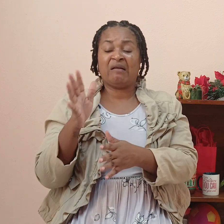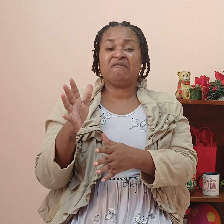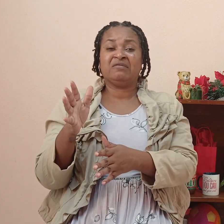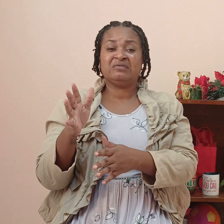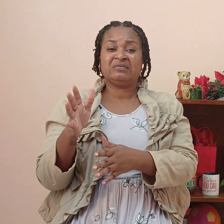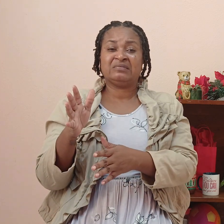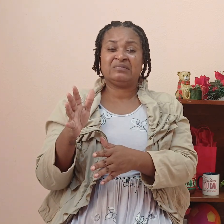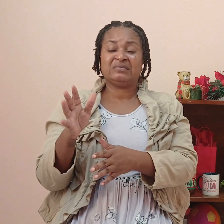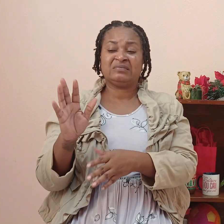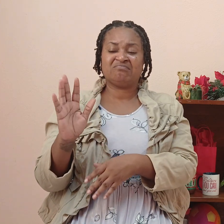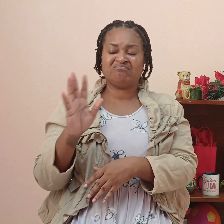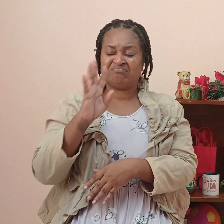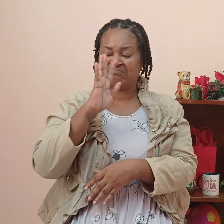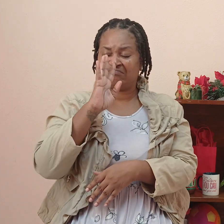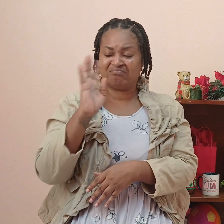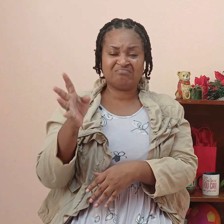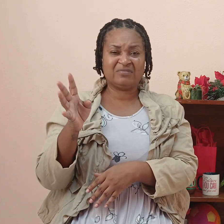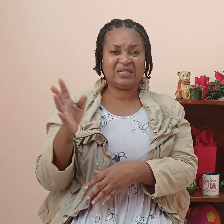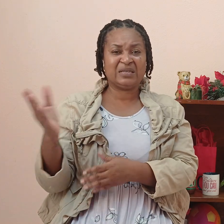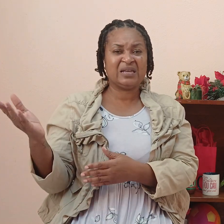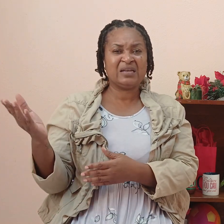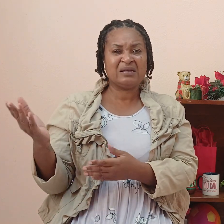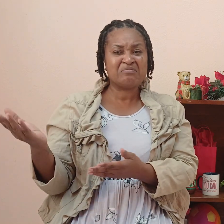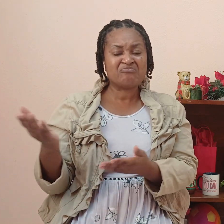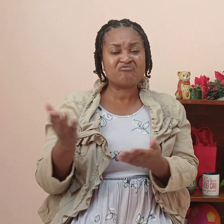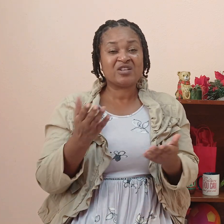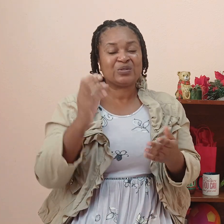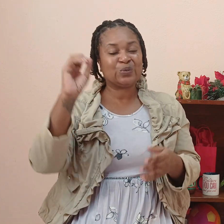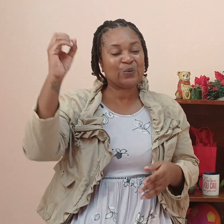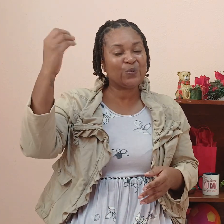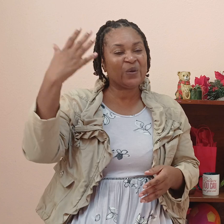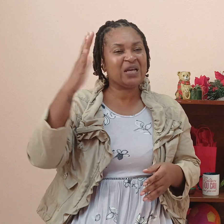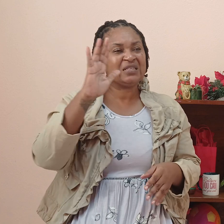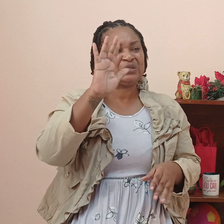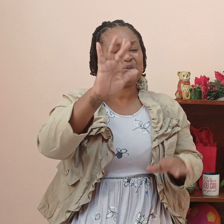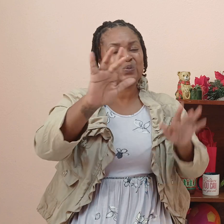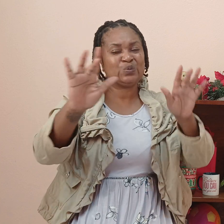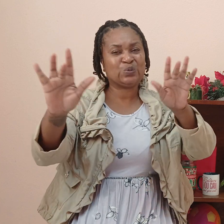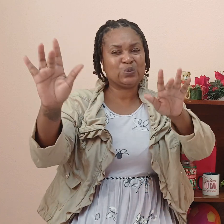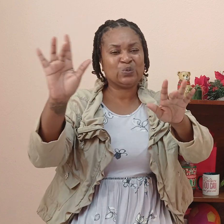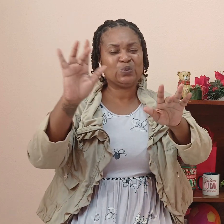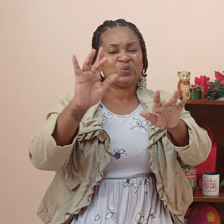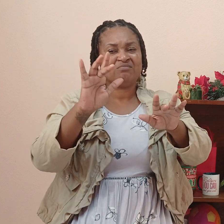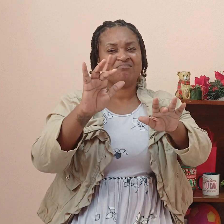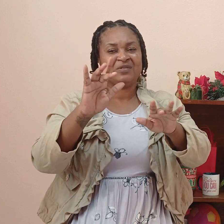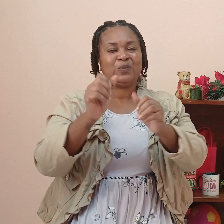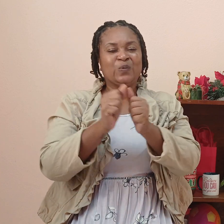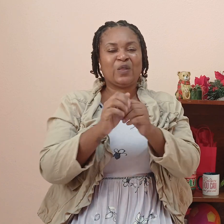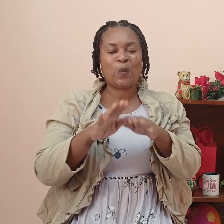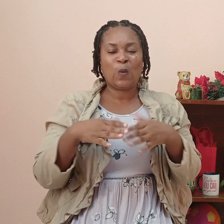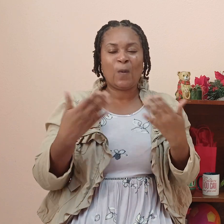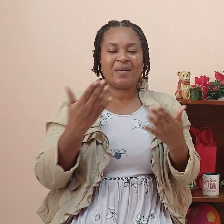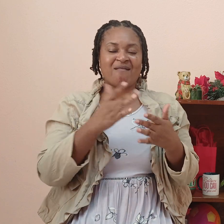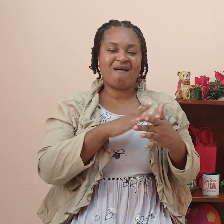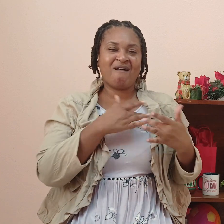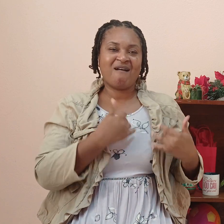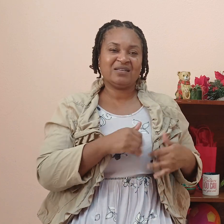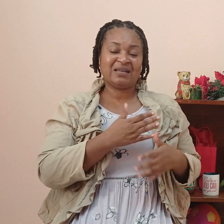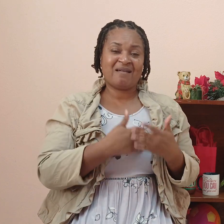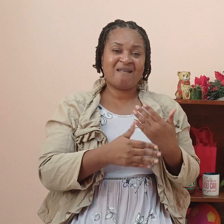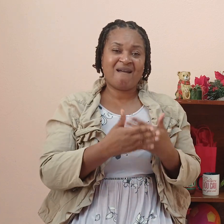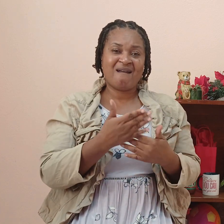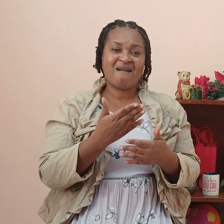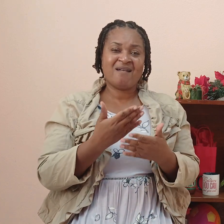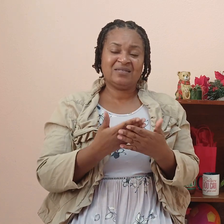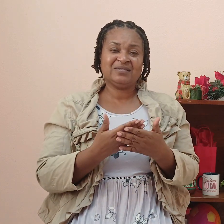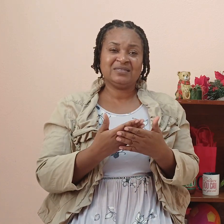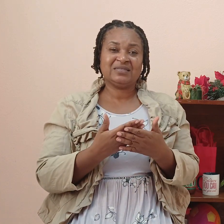and give us the grace to reach out with open hearts and hands. May we